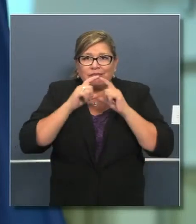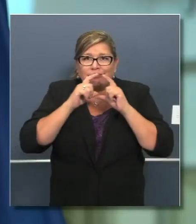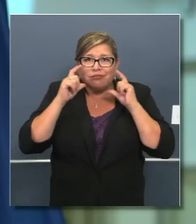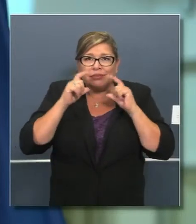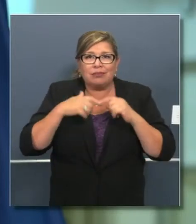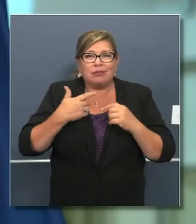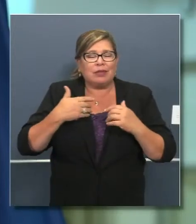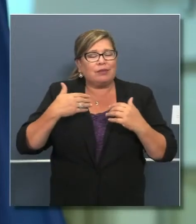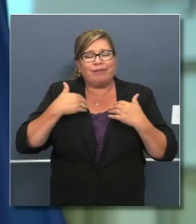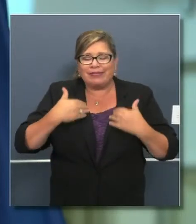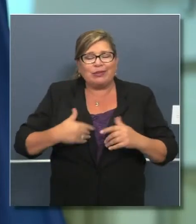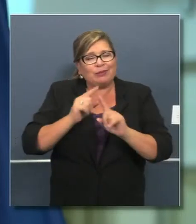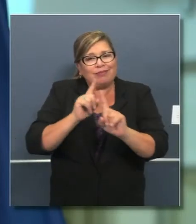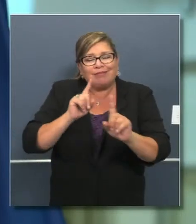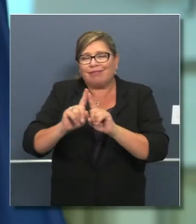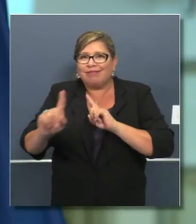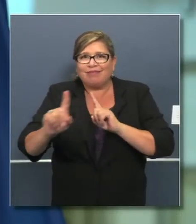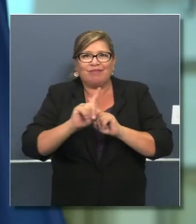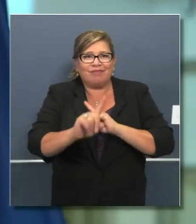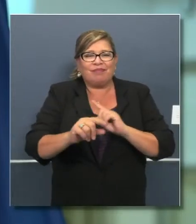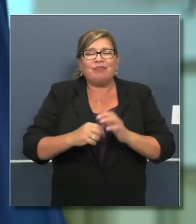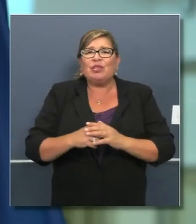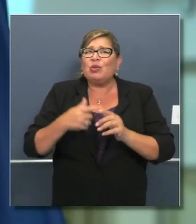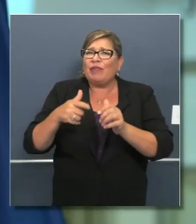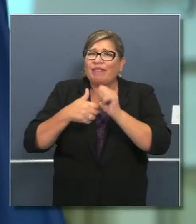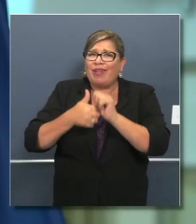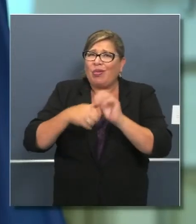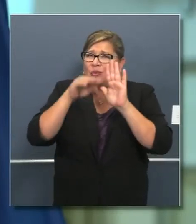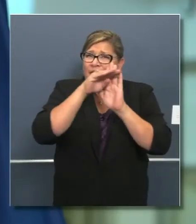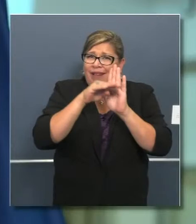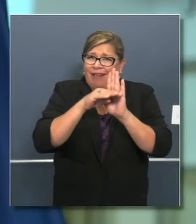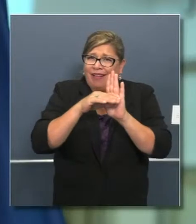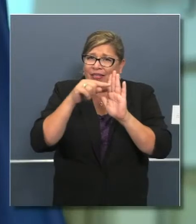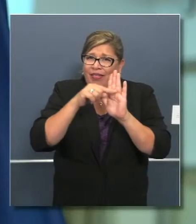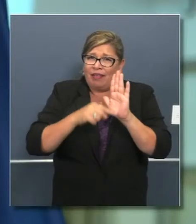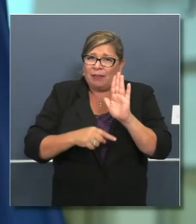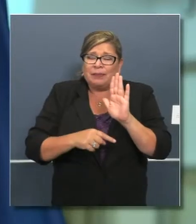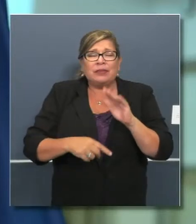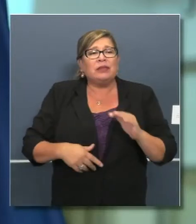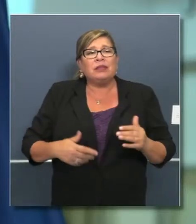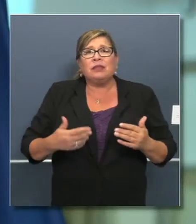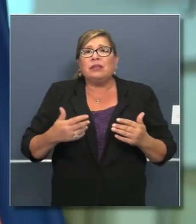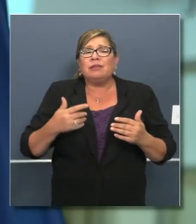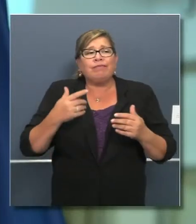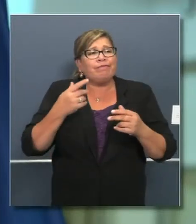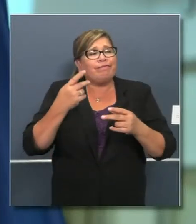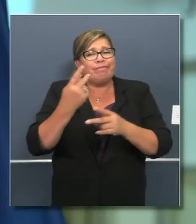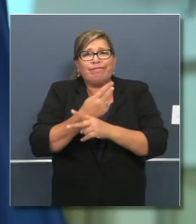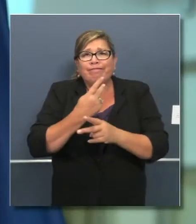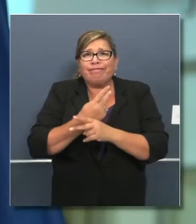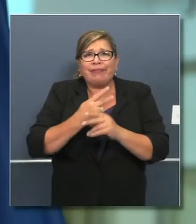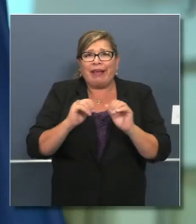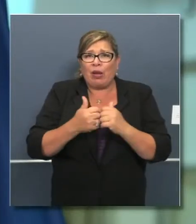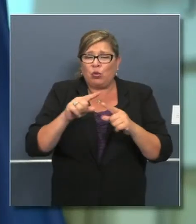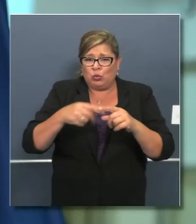help support safely reopen the economy it's not a binary choice it's not about shutting down the